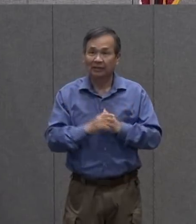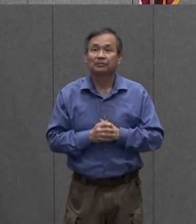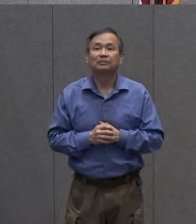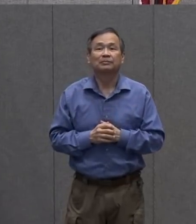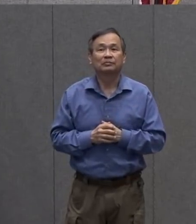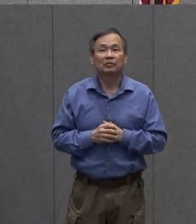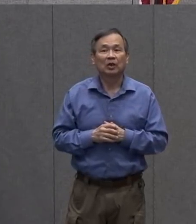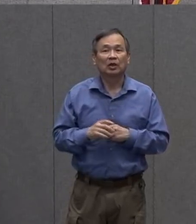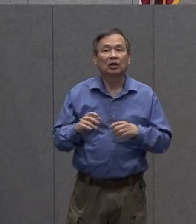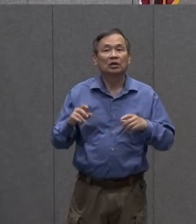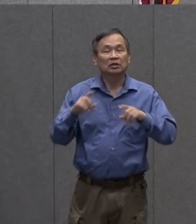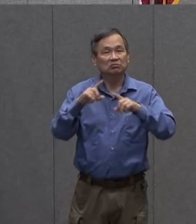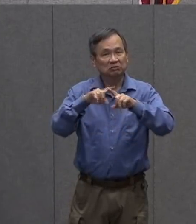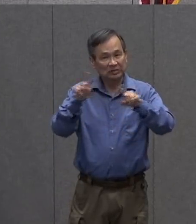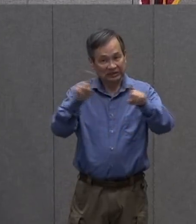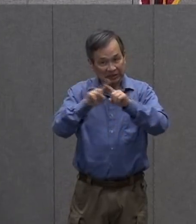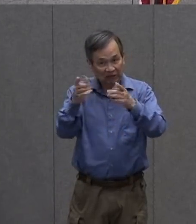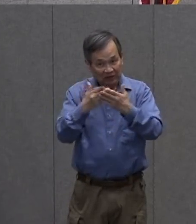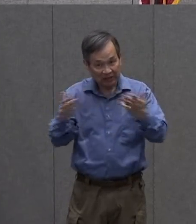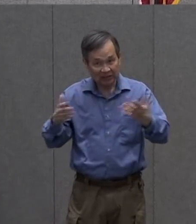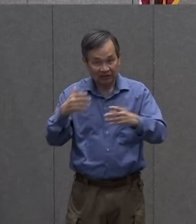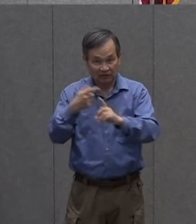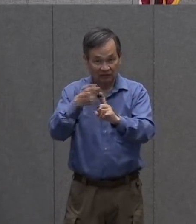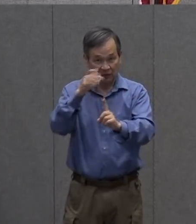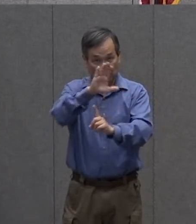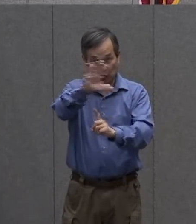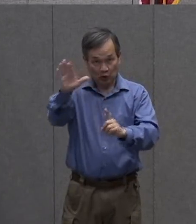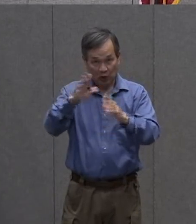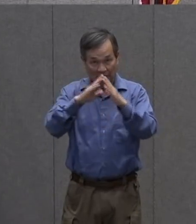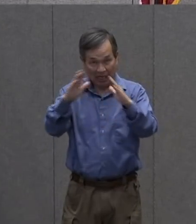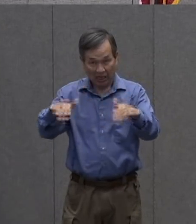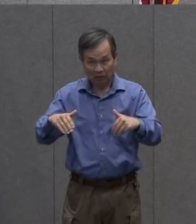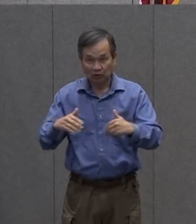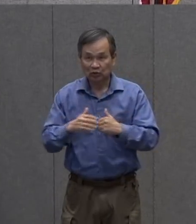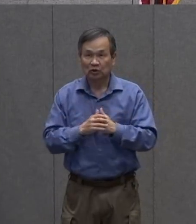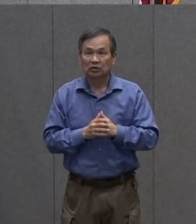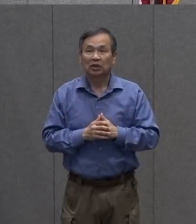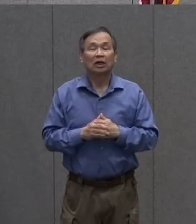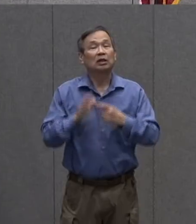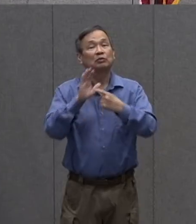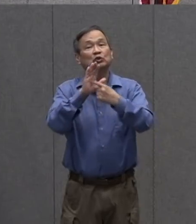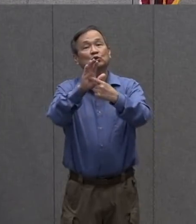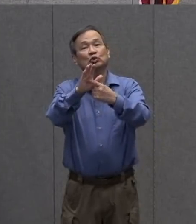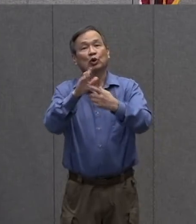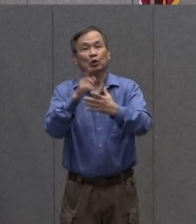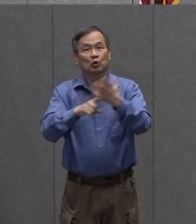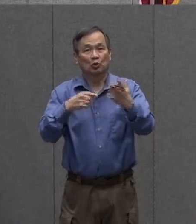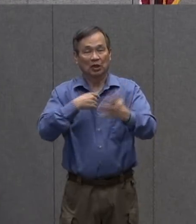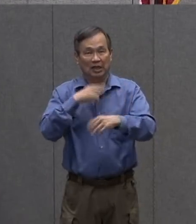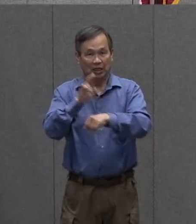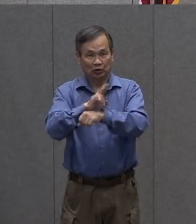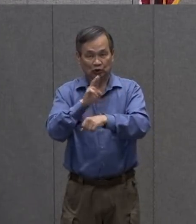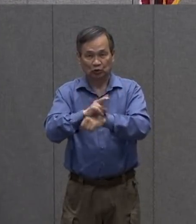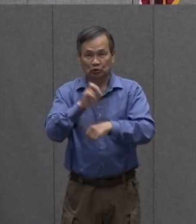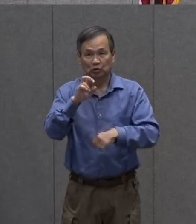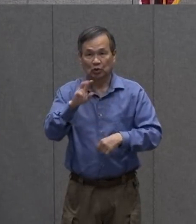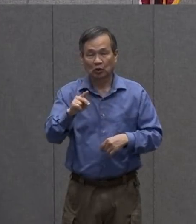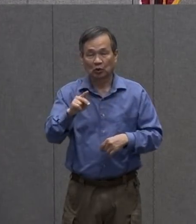using just a couple of household items. So to begin I'm going to show you the items that I used and I'll give you some ideas for if you